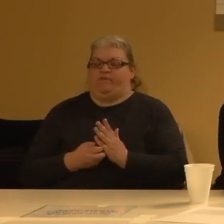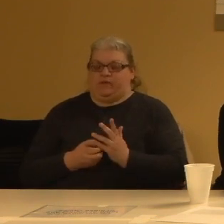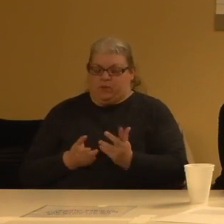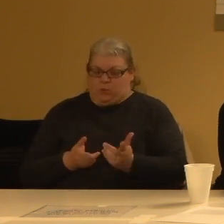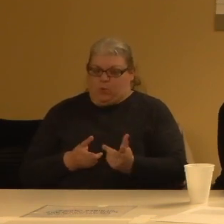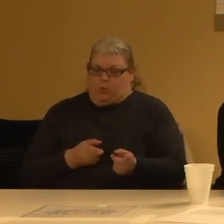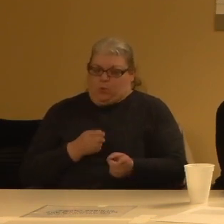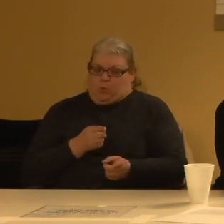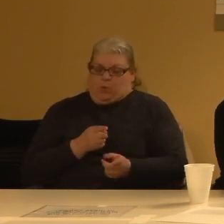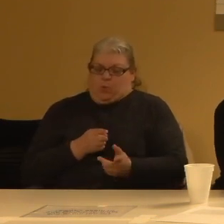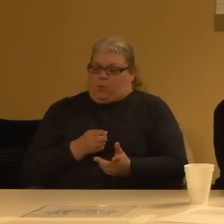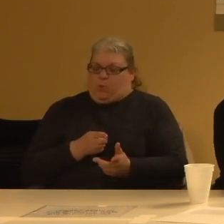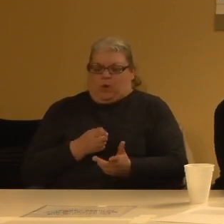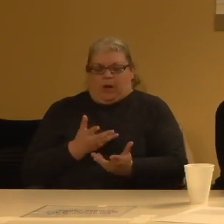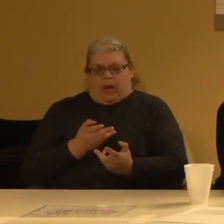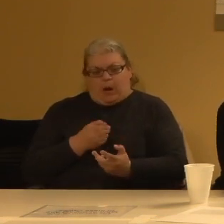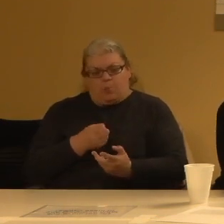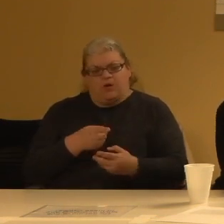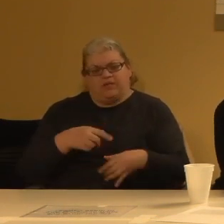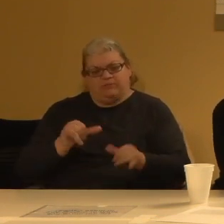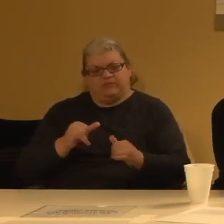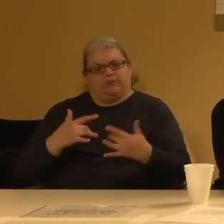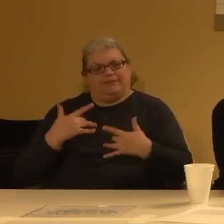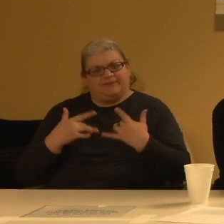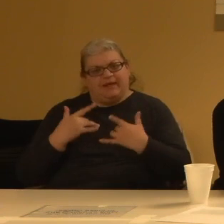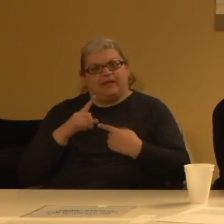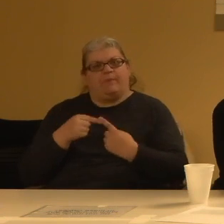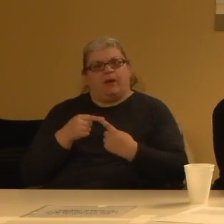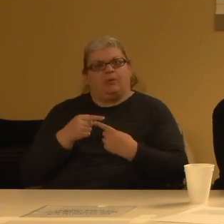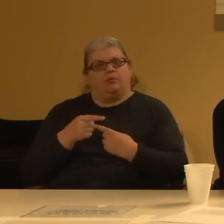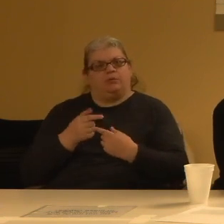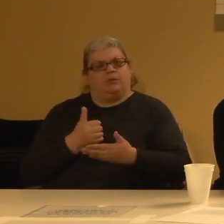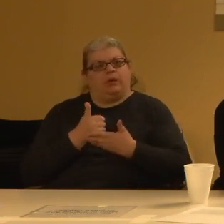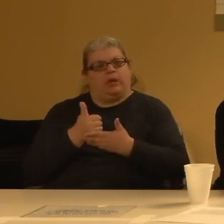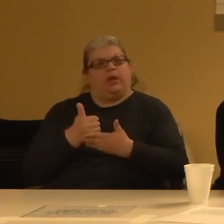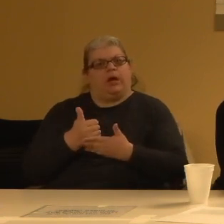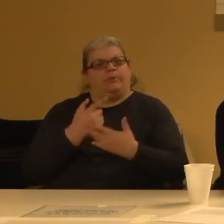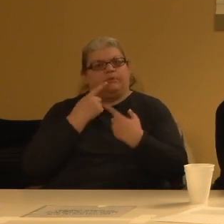making theater, which is also I think a goal, right?